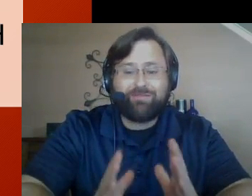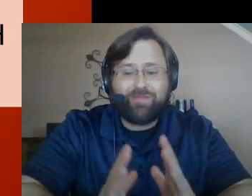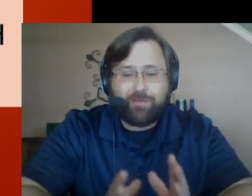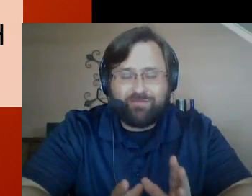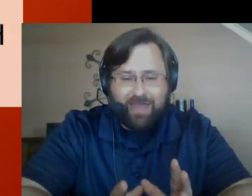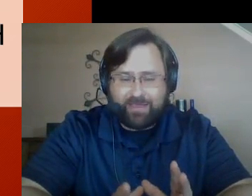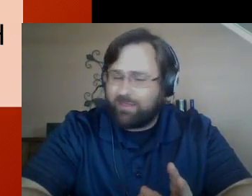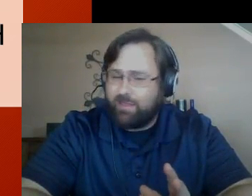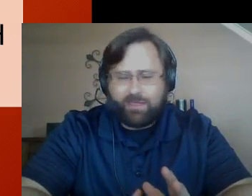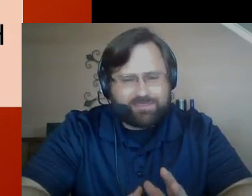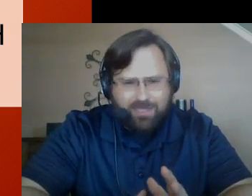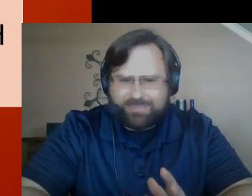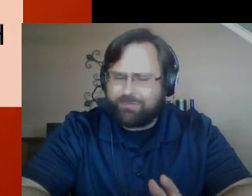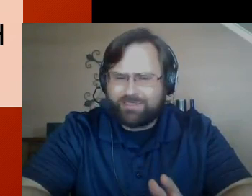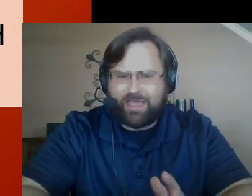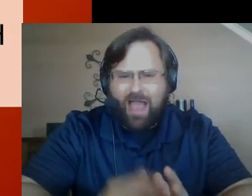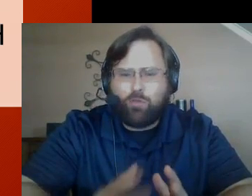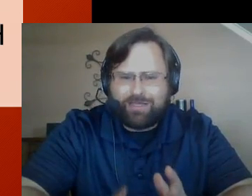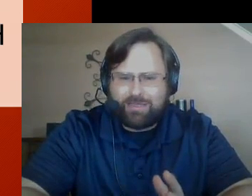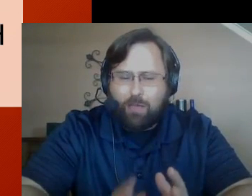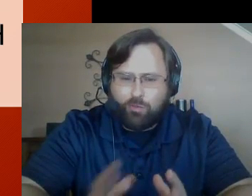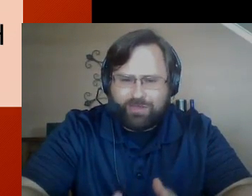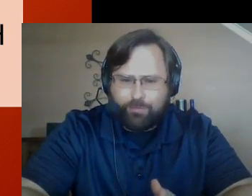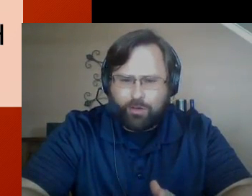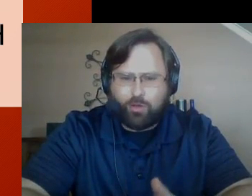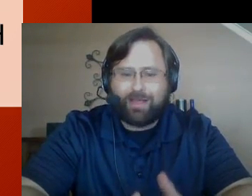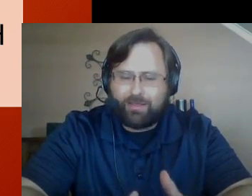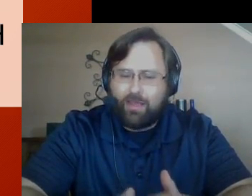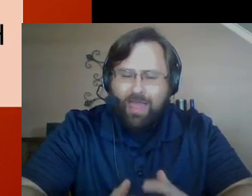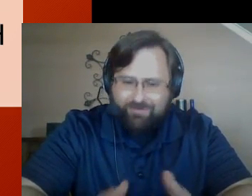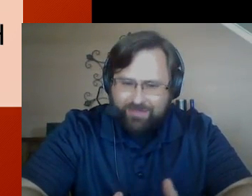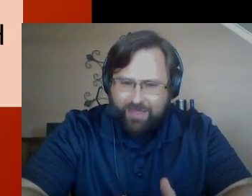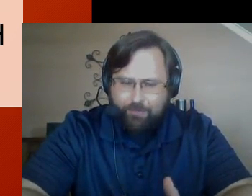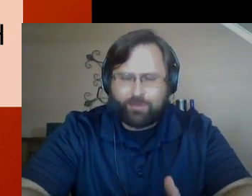being very emphatic it's not simply saying i will read the book or I'm having the Apple